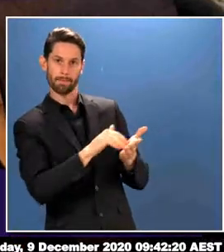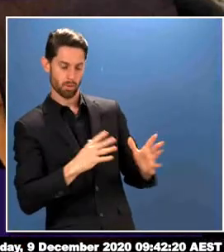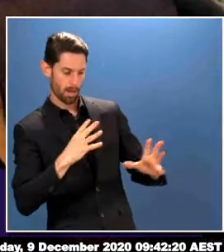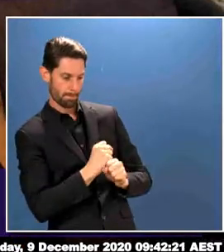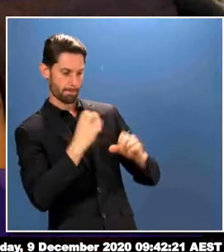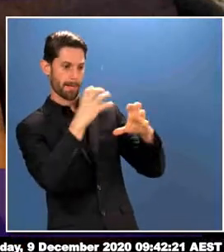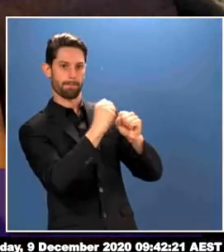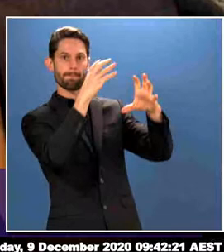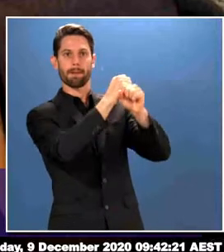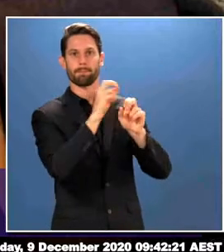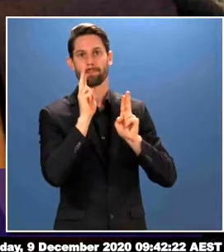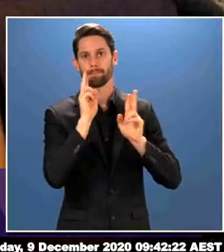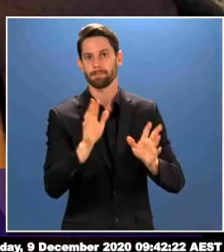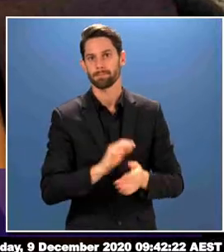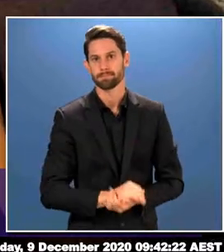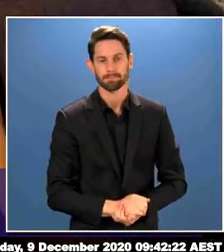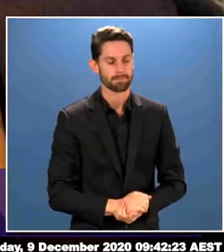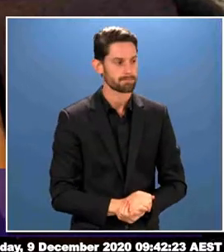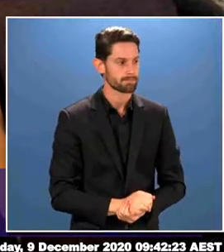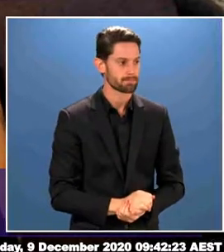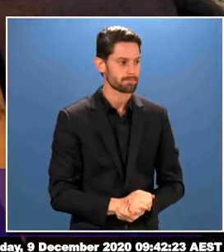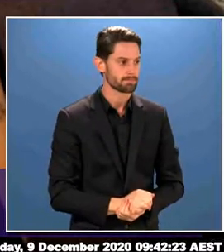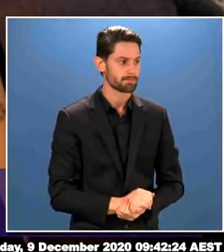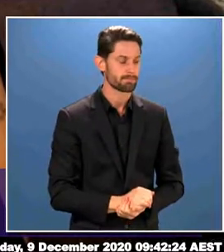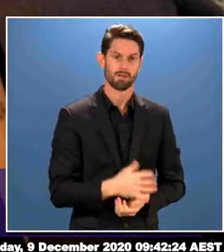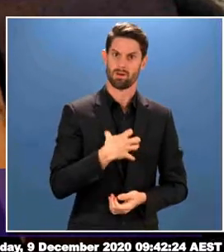And I imagine that that was a considerable body of work.